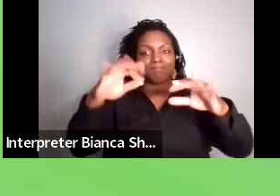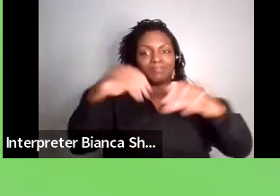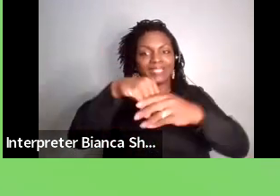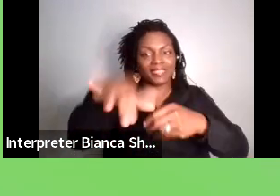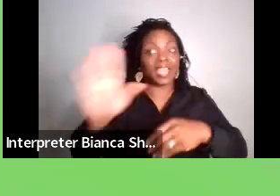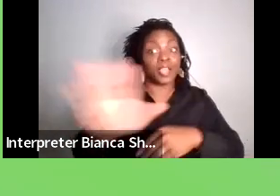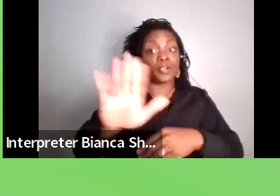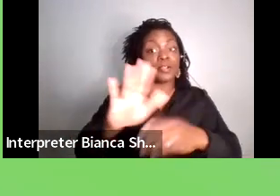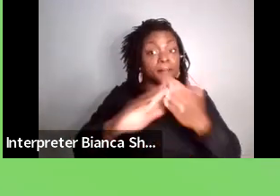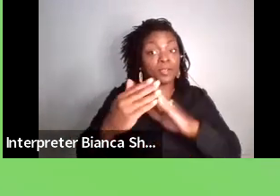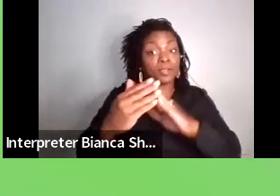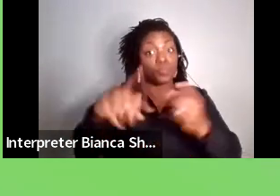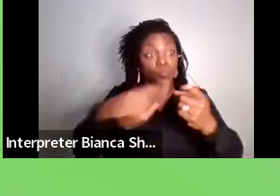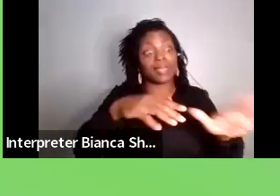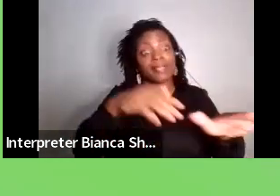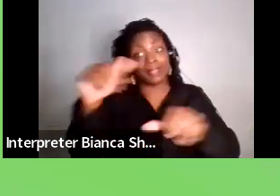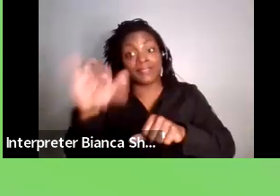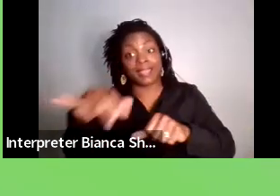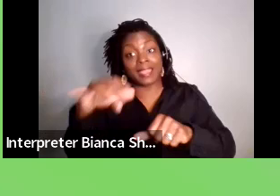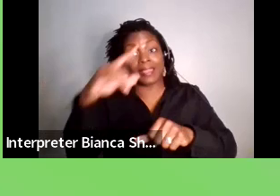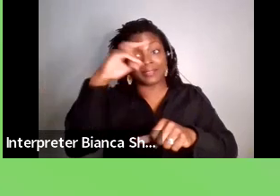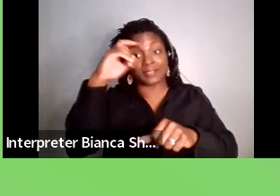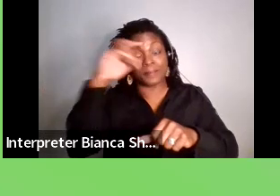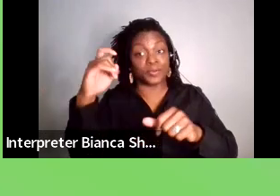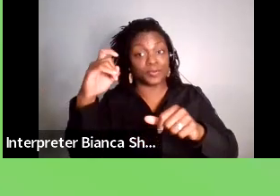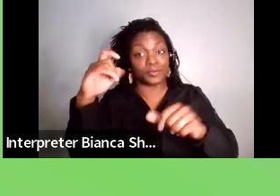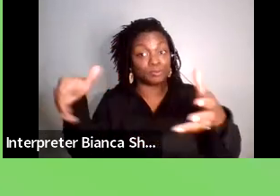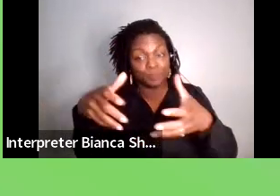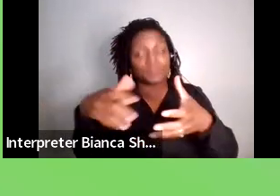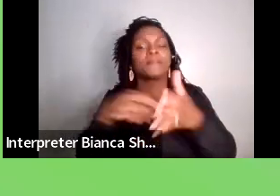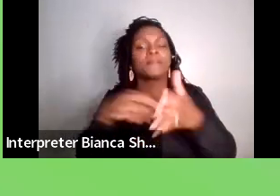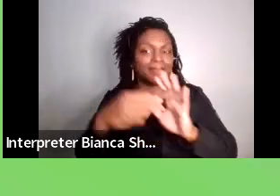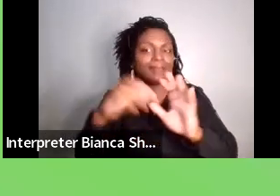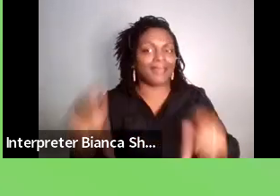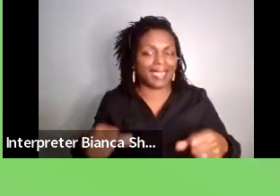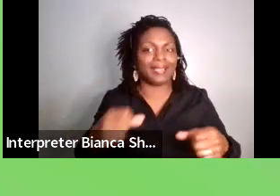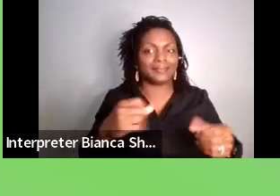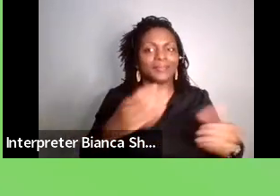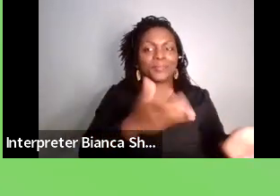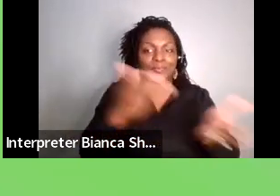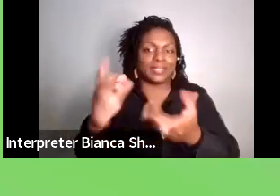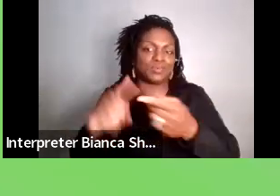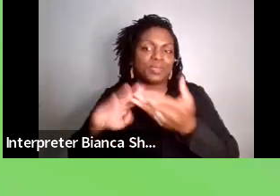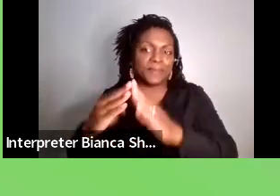Once they leave I don't know that I did that justice but so i'm bringing that back.